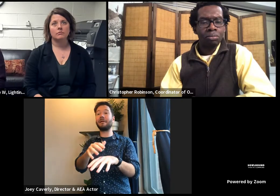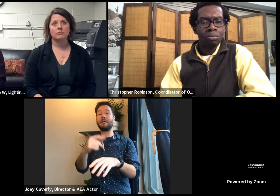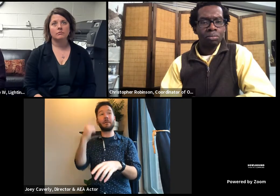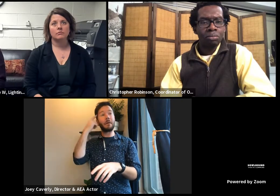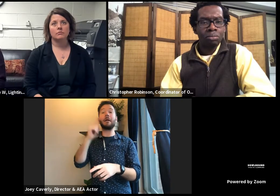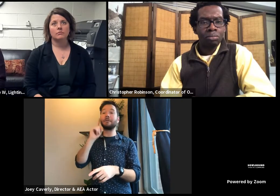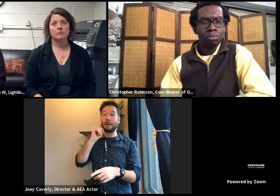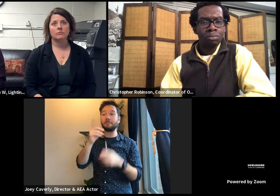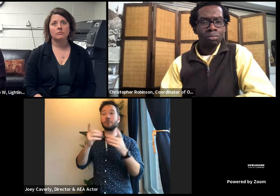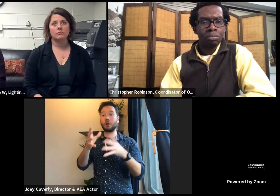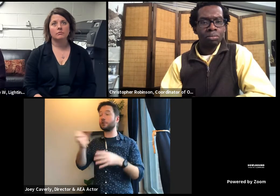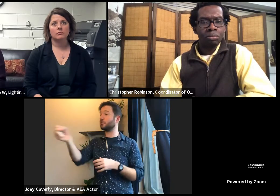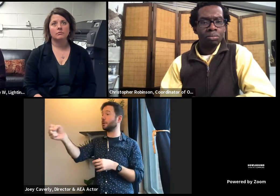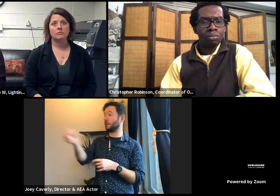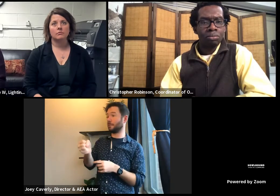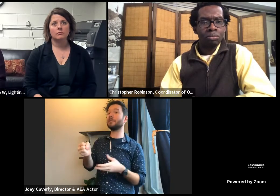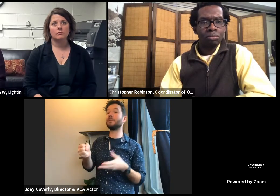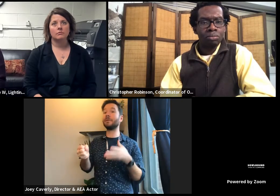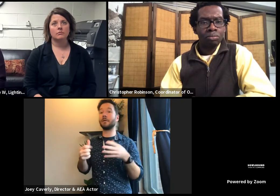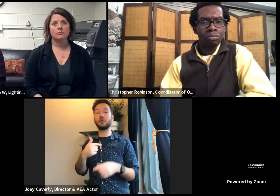and hearing actors on stage together.